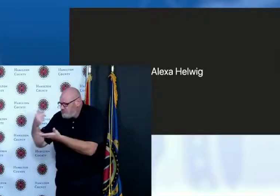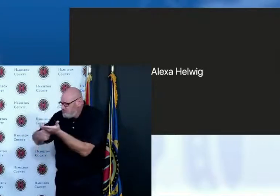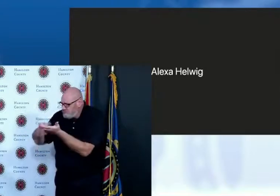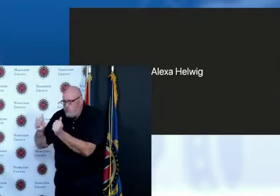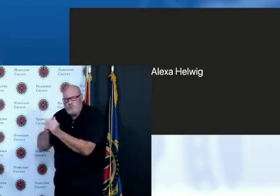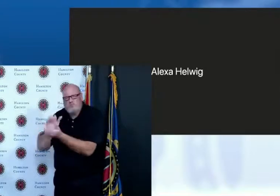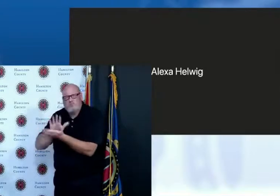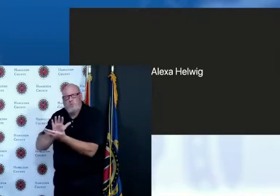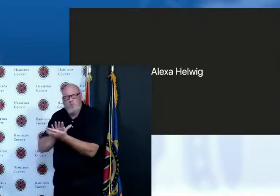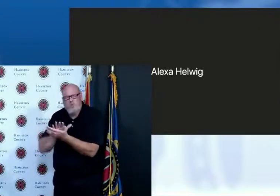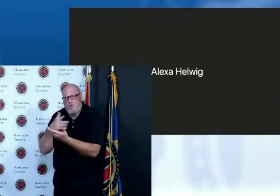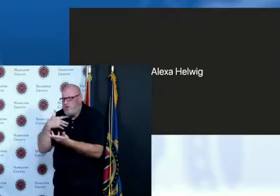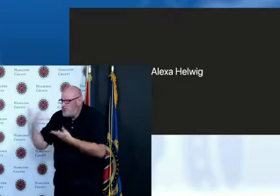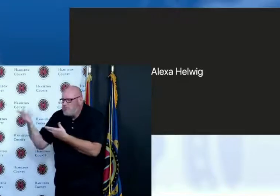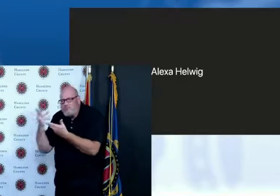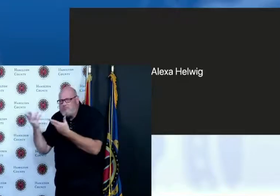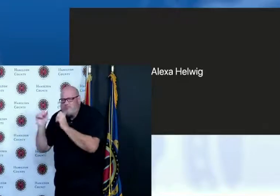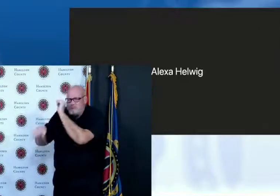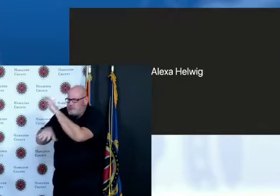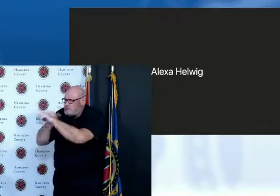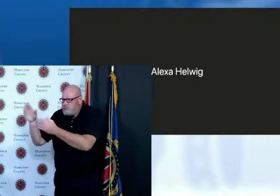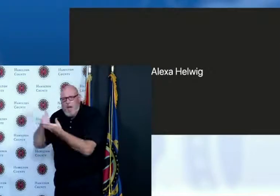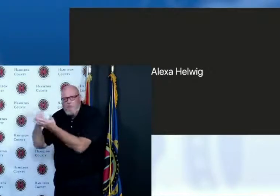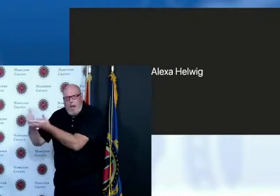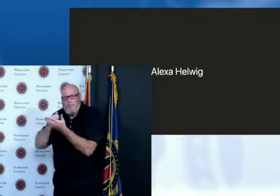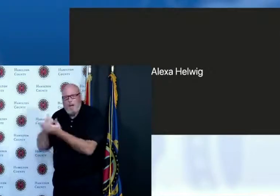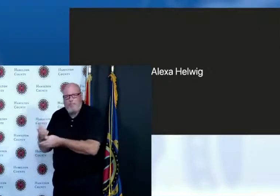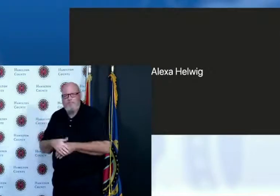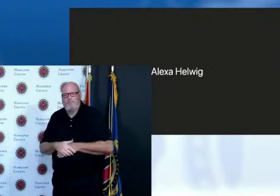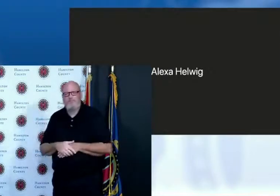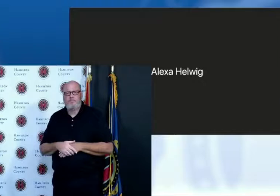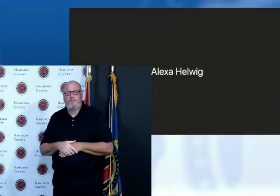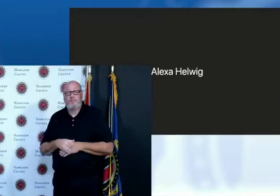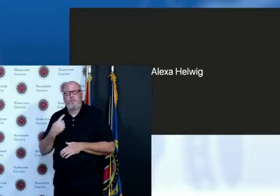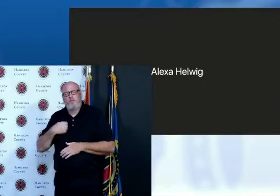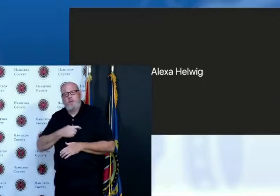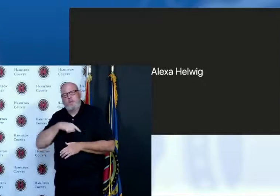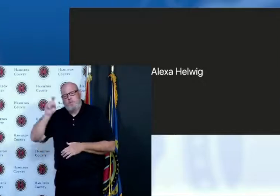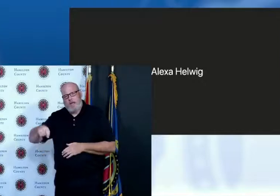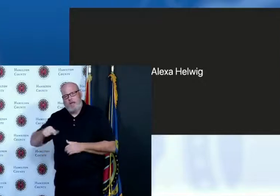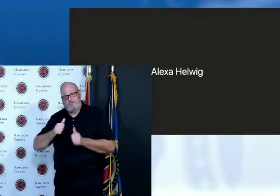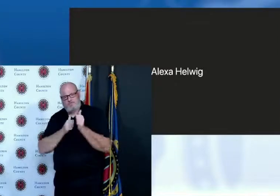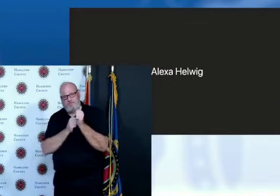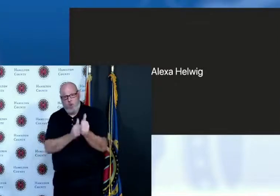we've done by law we actually do two inspections a year of each of our schools and so while we're